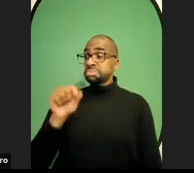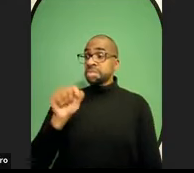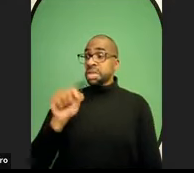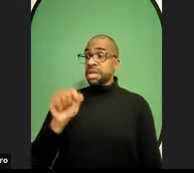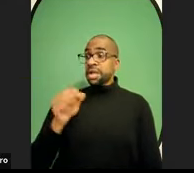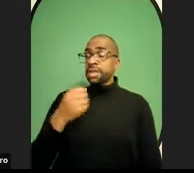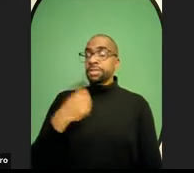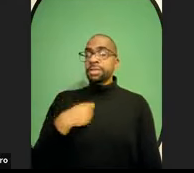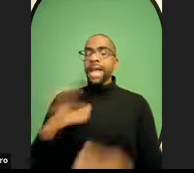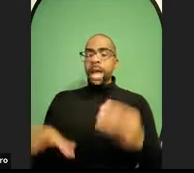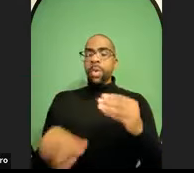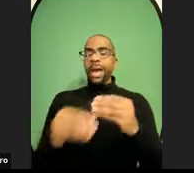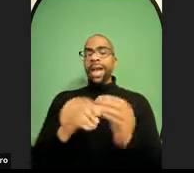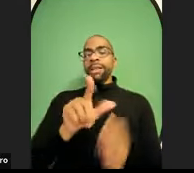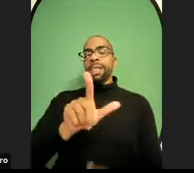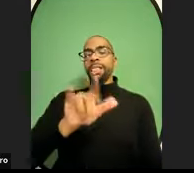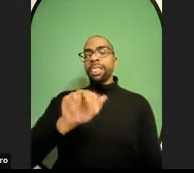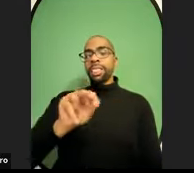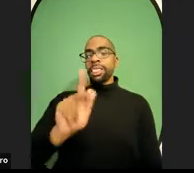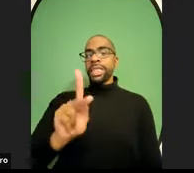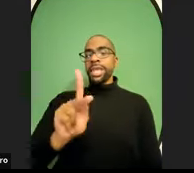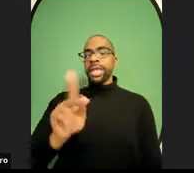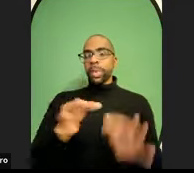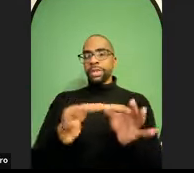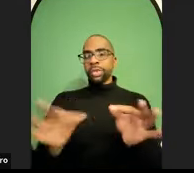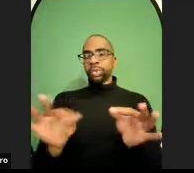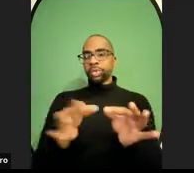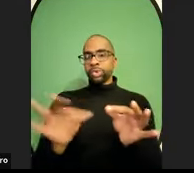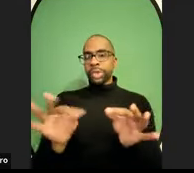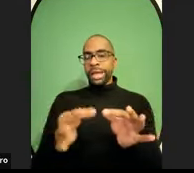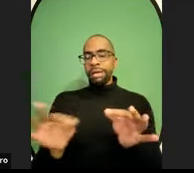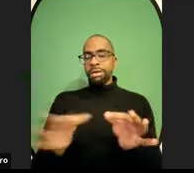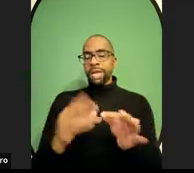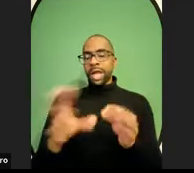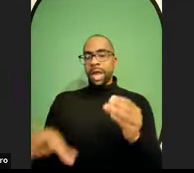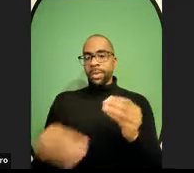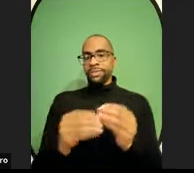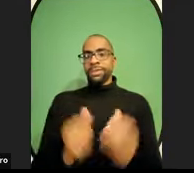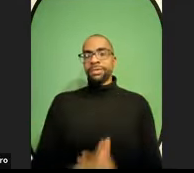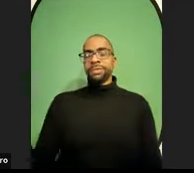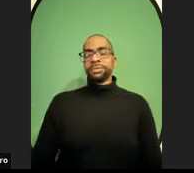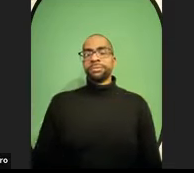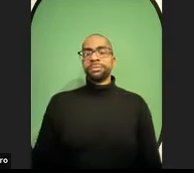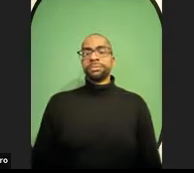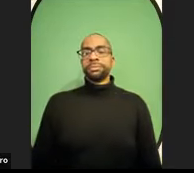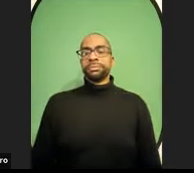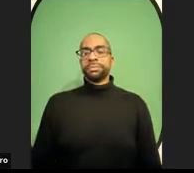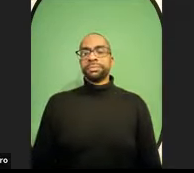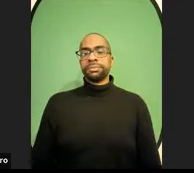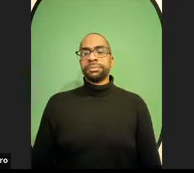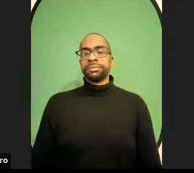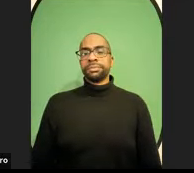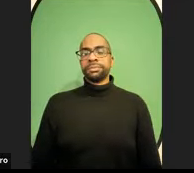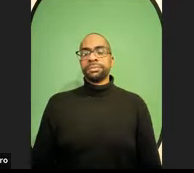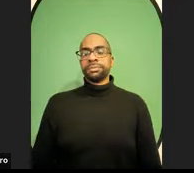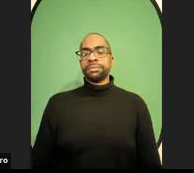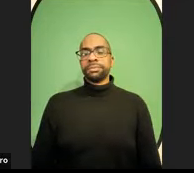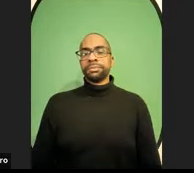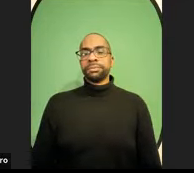and. Yeah, absolutely. And that's all absolutely. And that's all. I'll drop the link in.